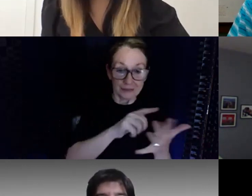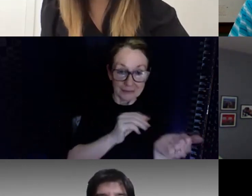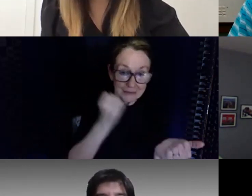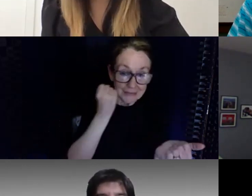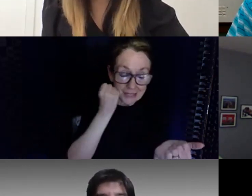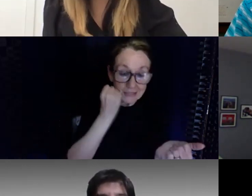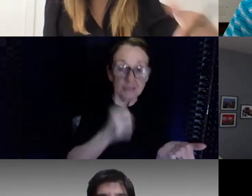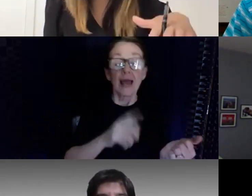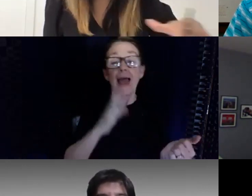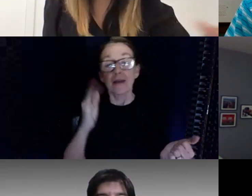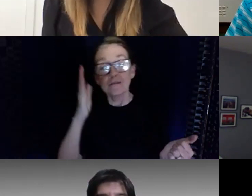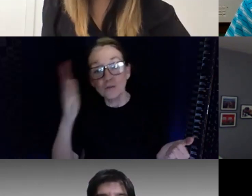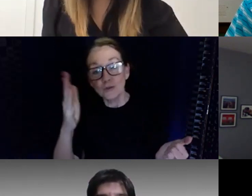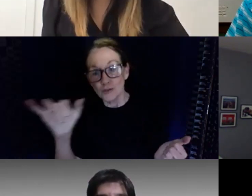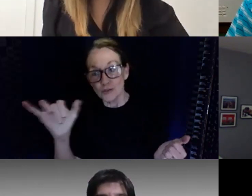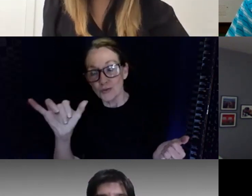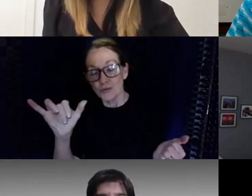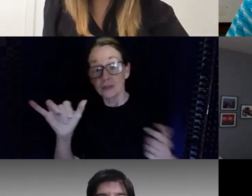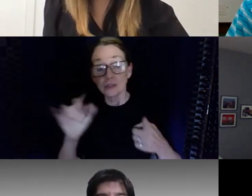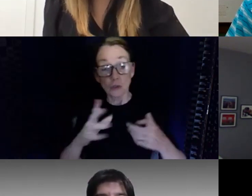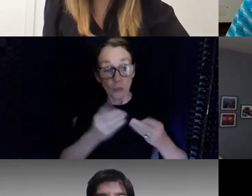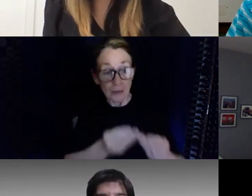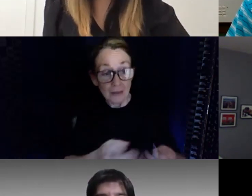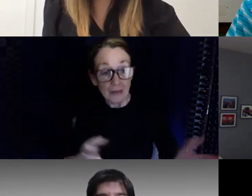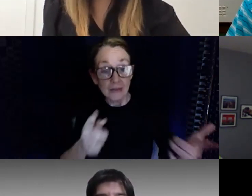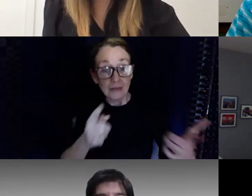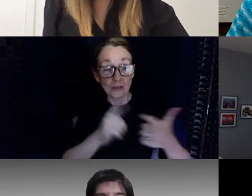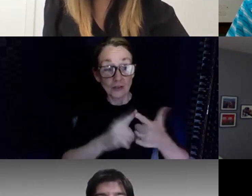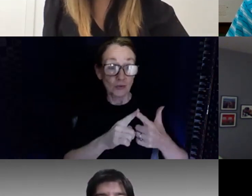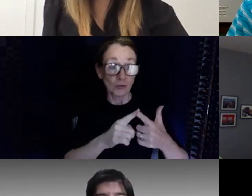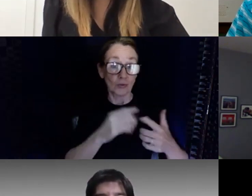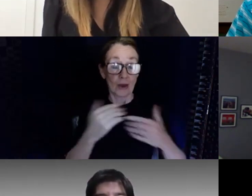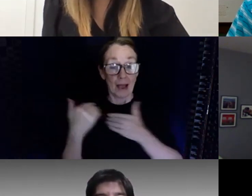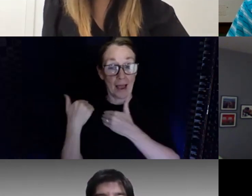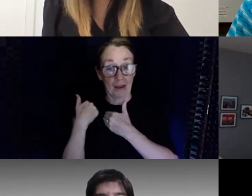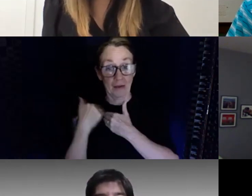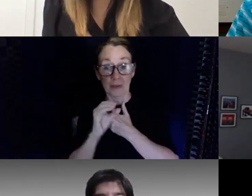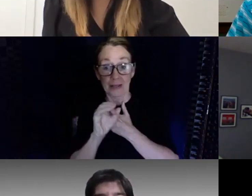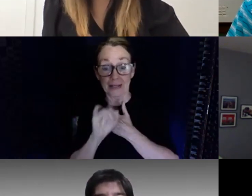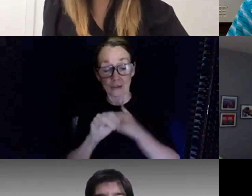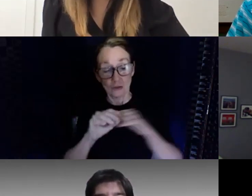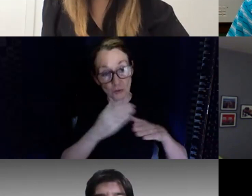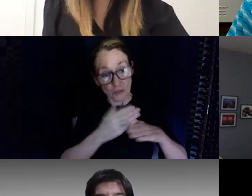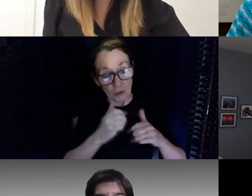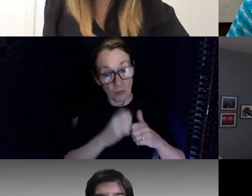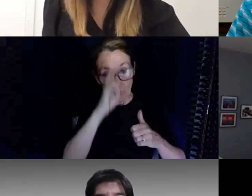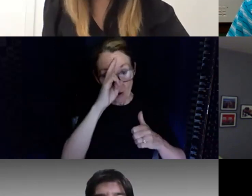IT WILL BE DISSEMINATED TO BOTH INCUMBENT HEALTHCARE PROFESSIONALS AND FUTURE, TOO.